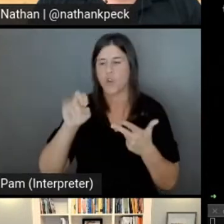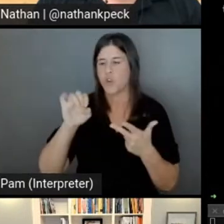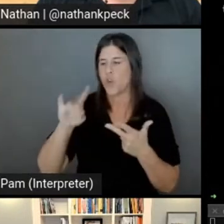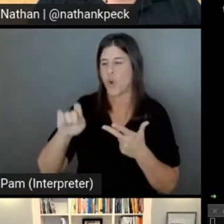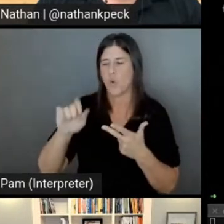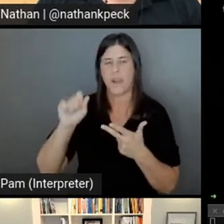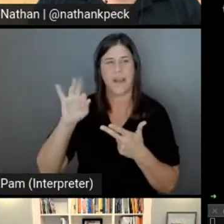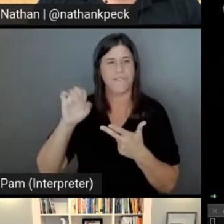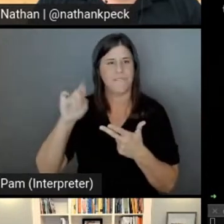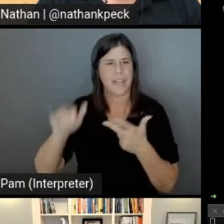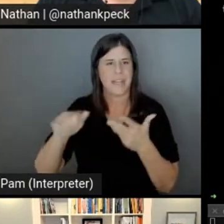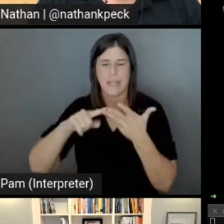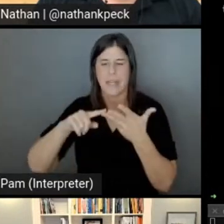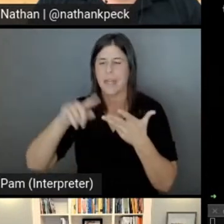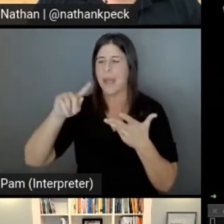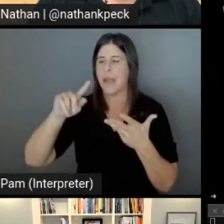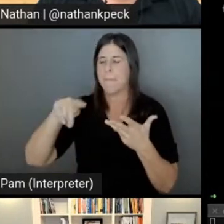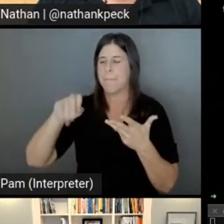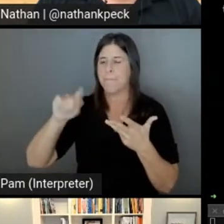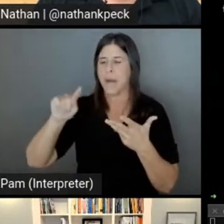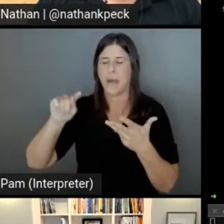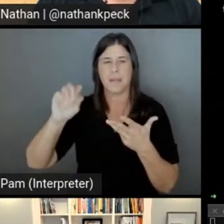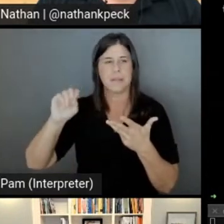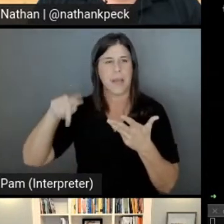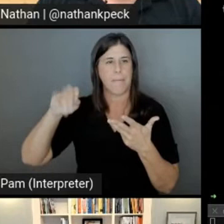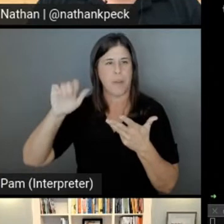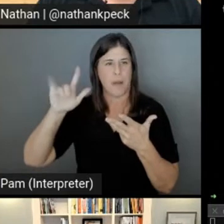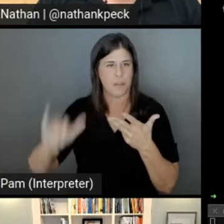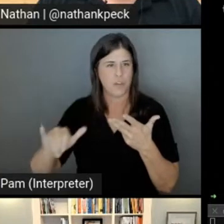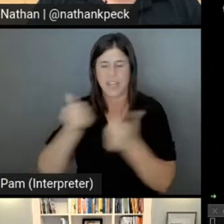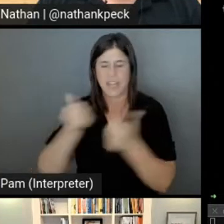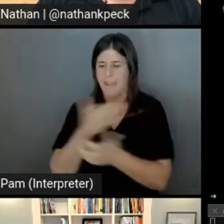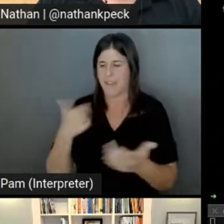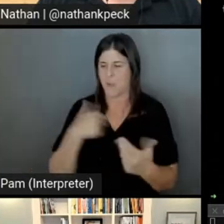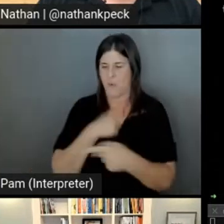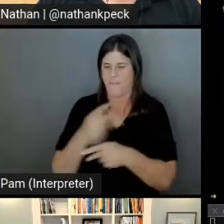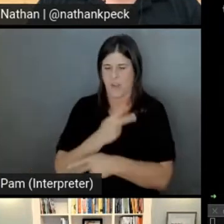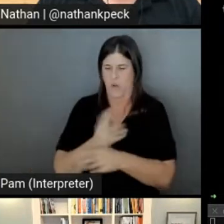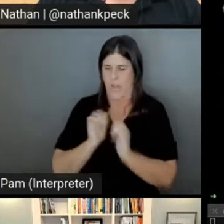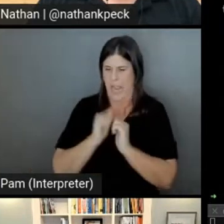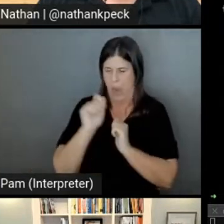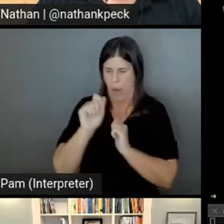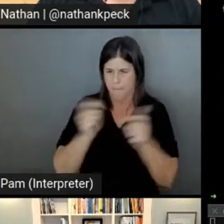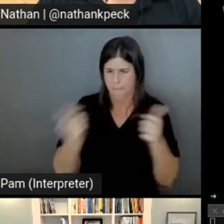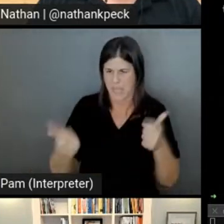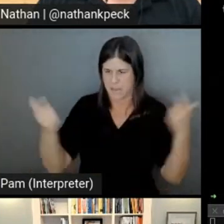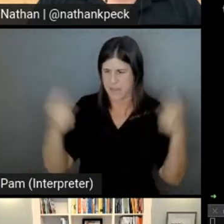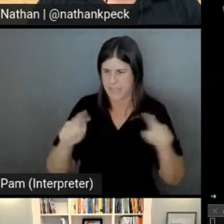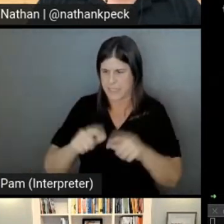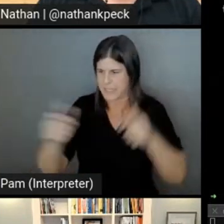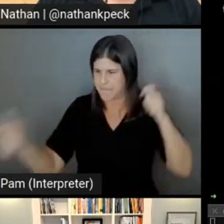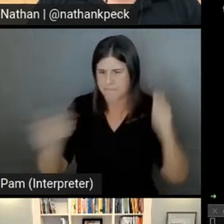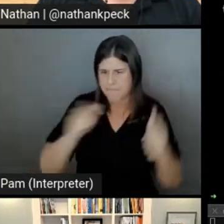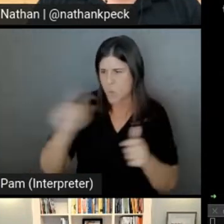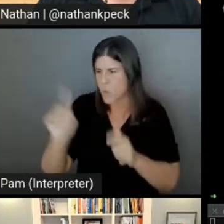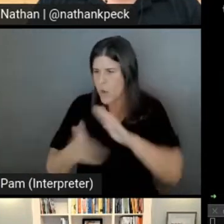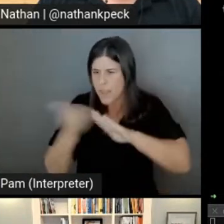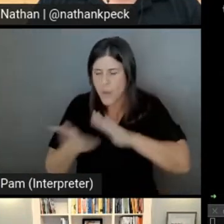We support all these things when we're doing the math to figure out how big should these instance be, where should they run and what pod should run